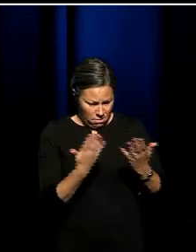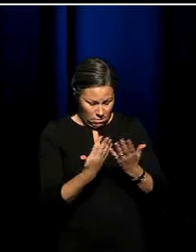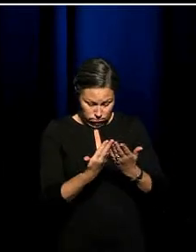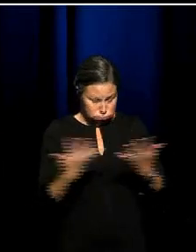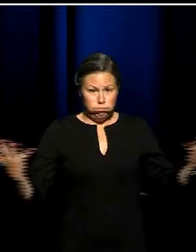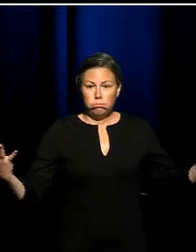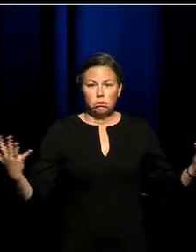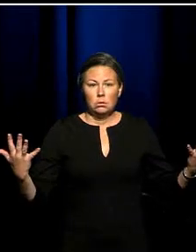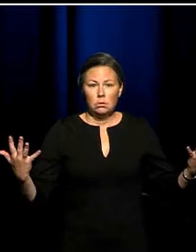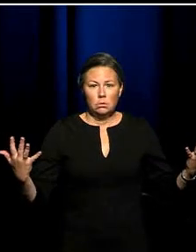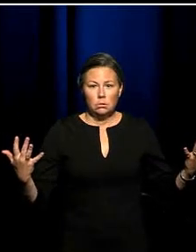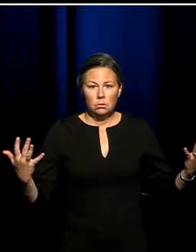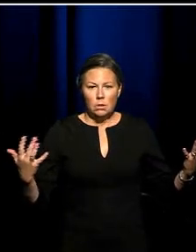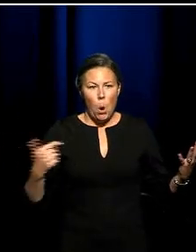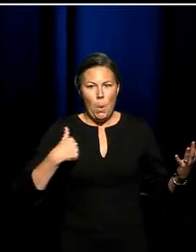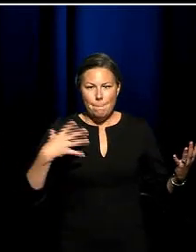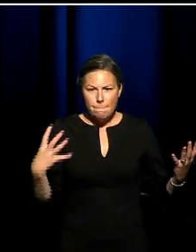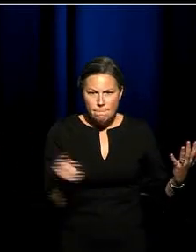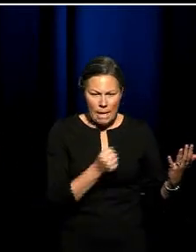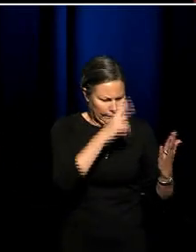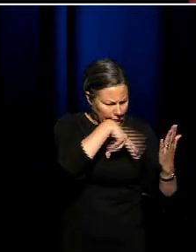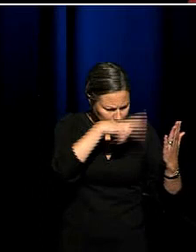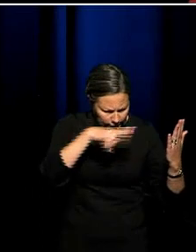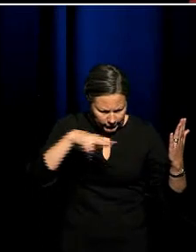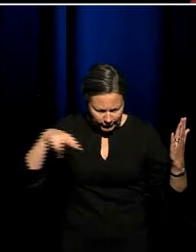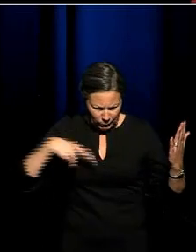we take advantage of the excellent work that has already been done in areas such